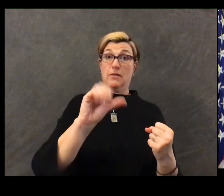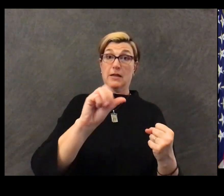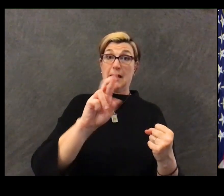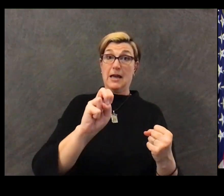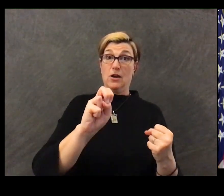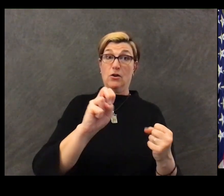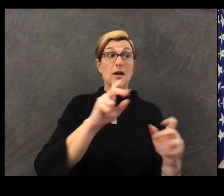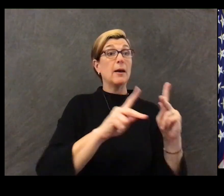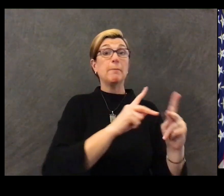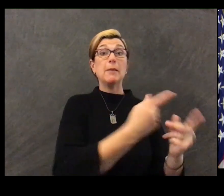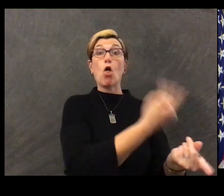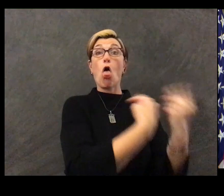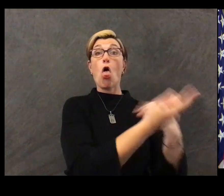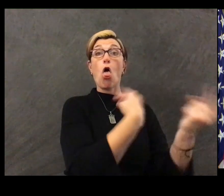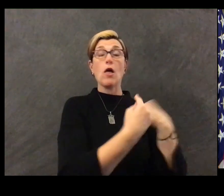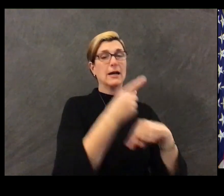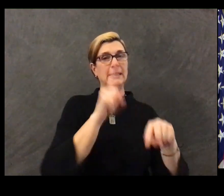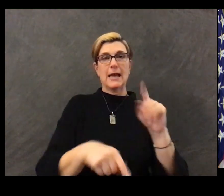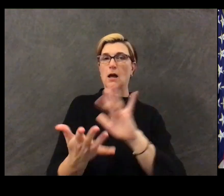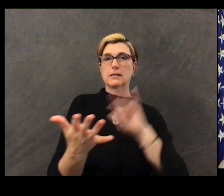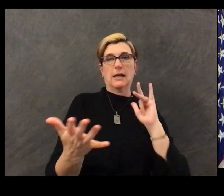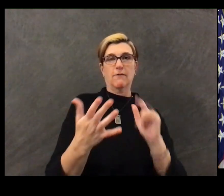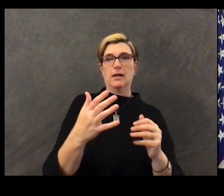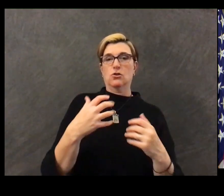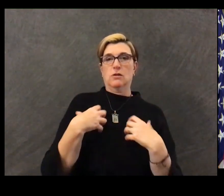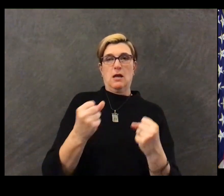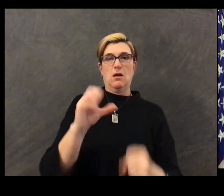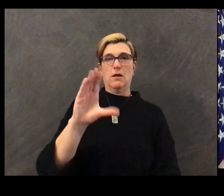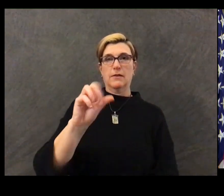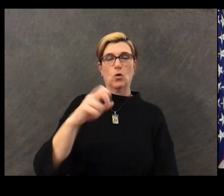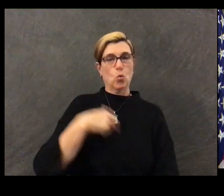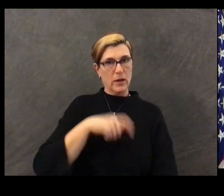American patients we have to take care of our patients we have to take care of